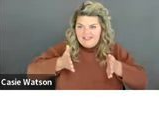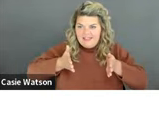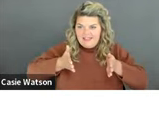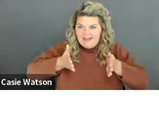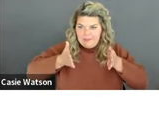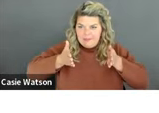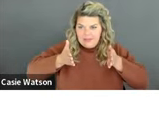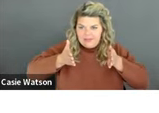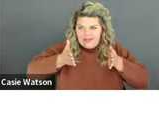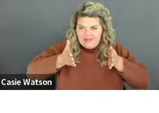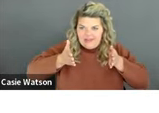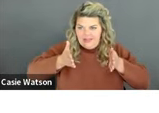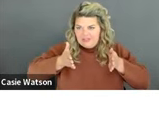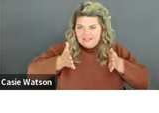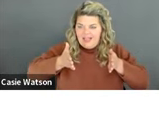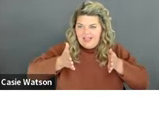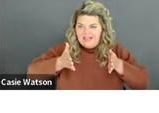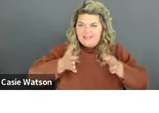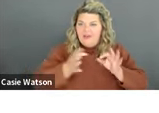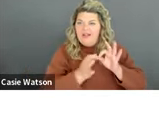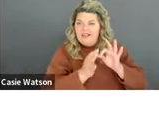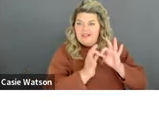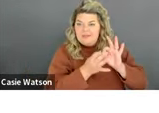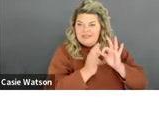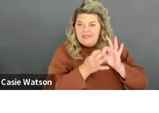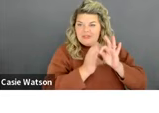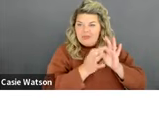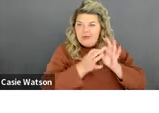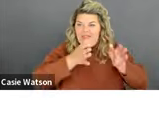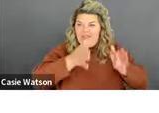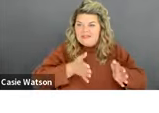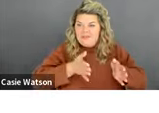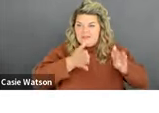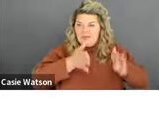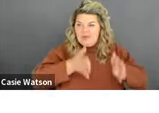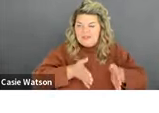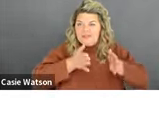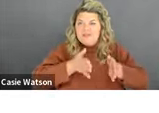is the personification sign. So this means interpret, and this means person.